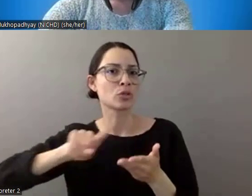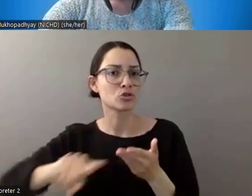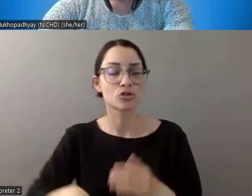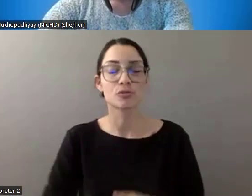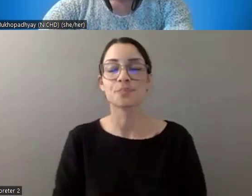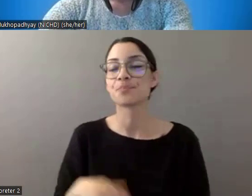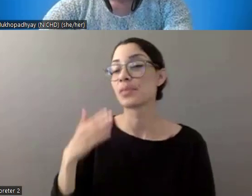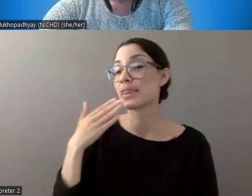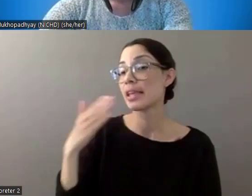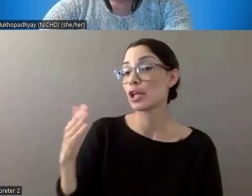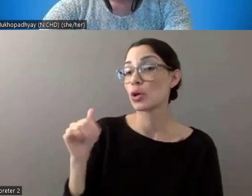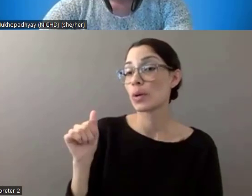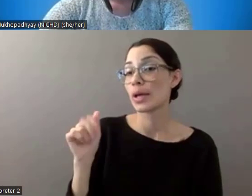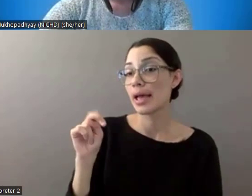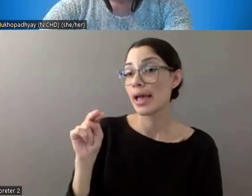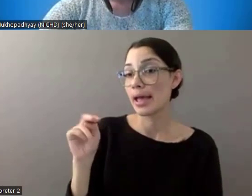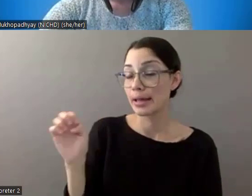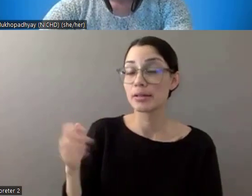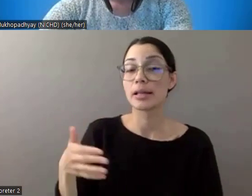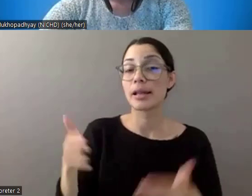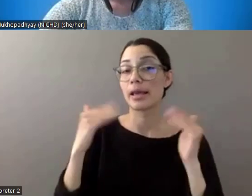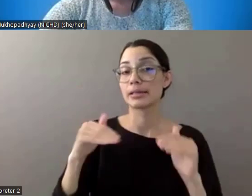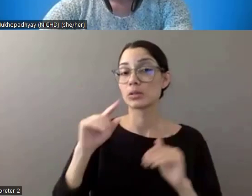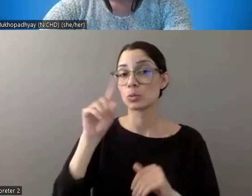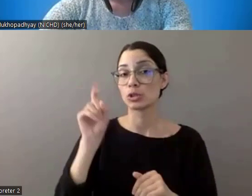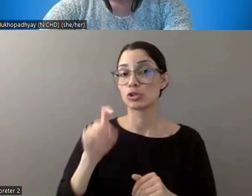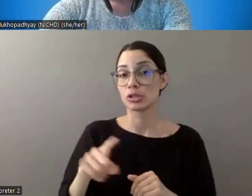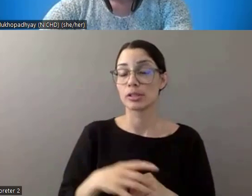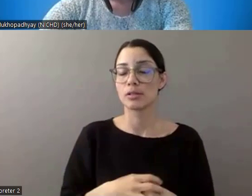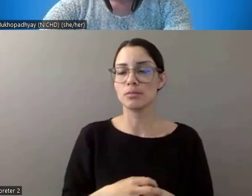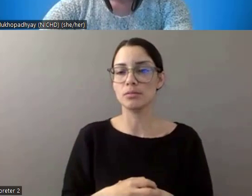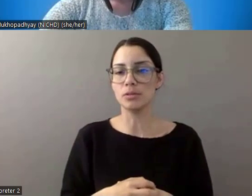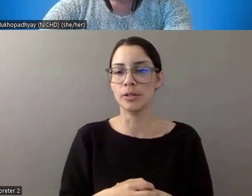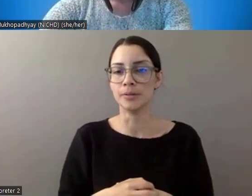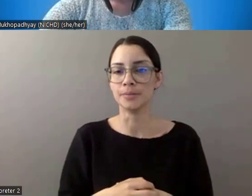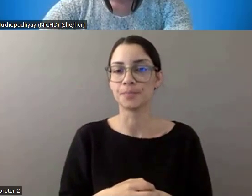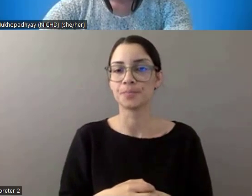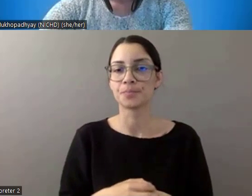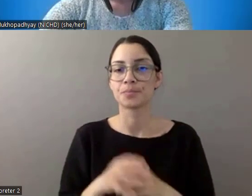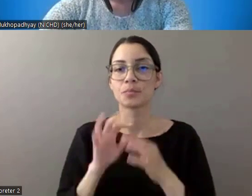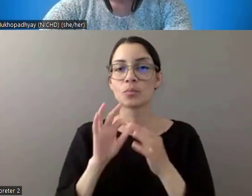The next question we have is on review, and it's for Carmen.